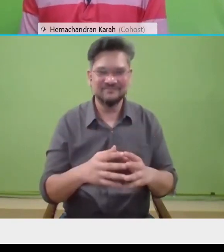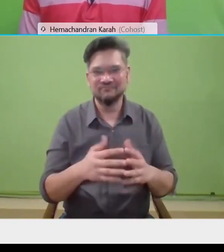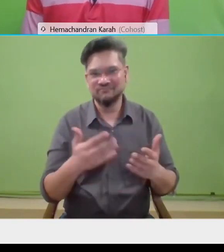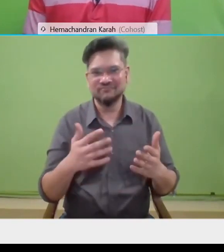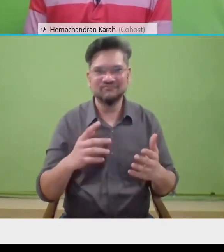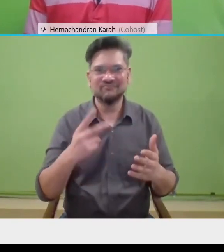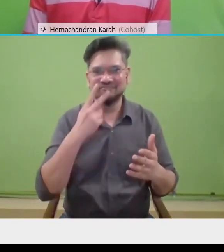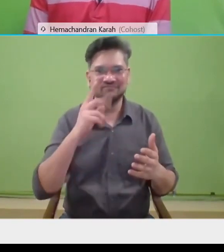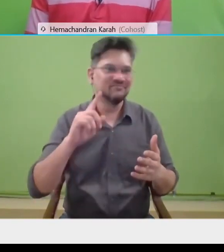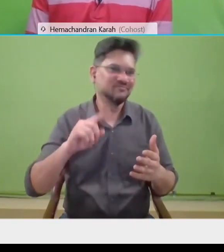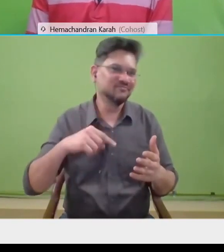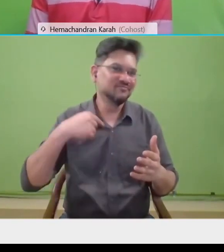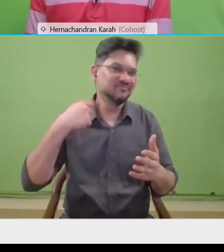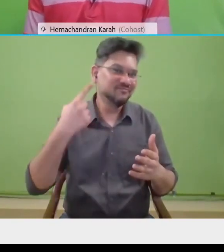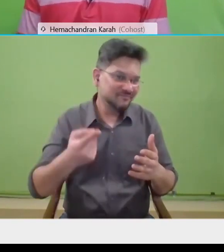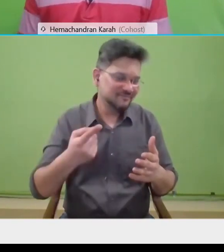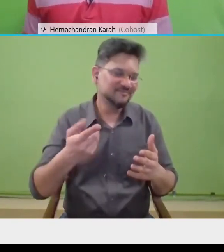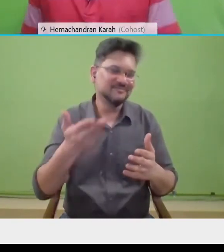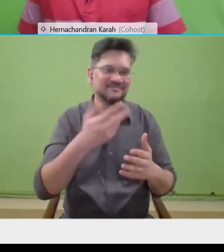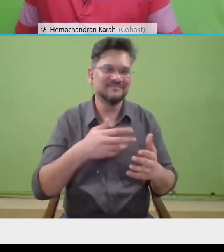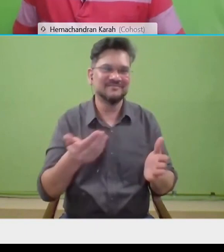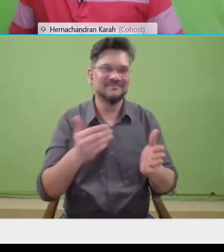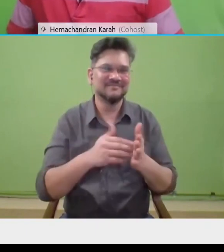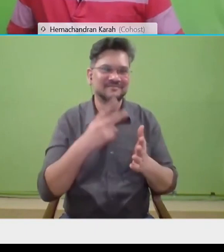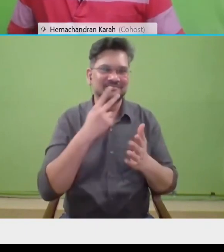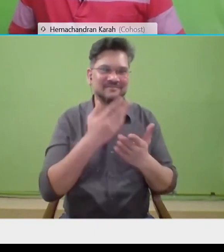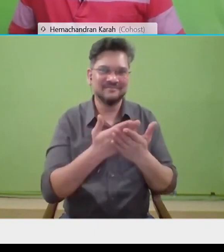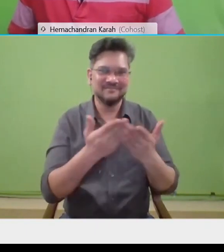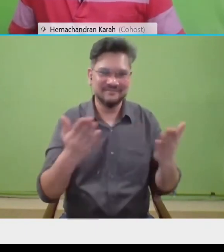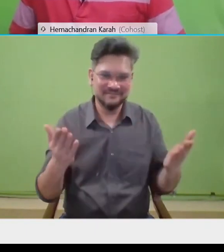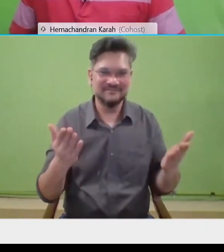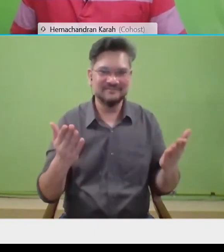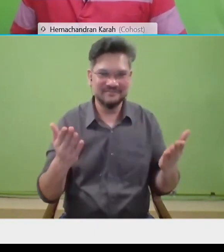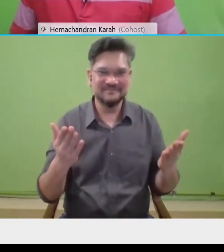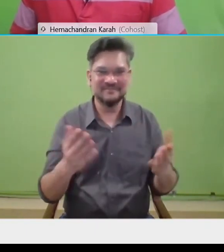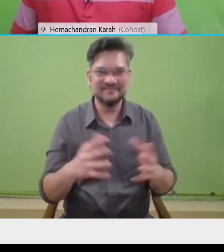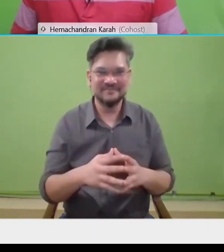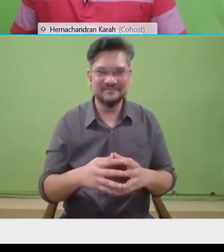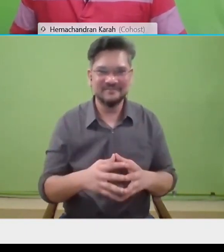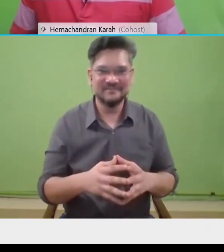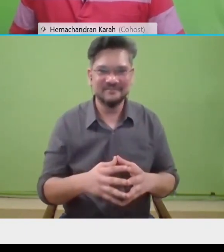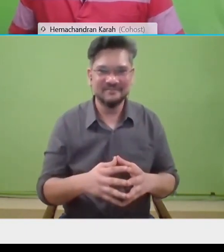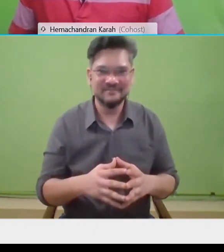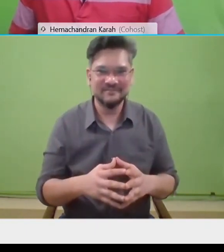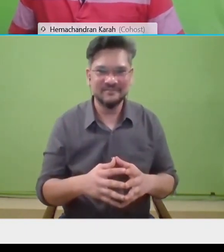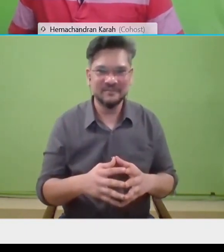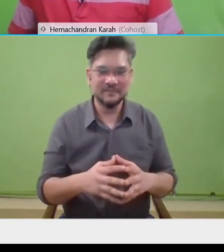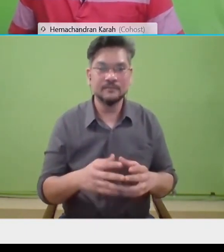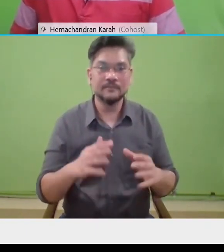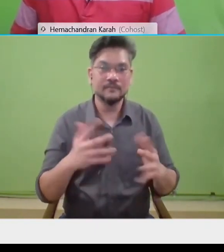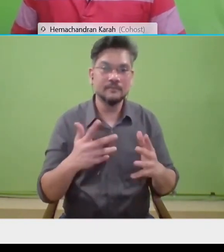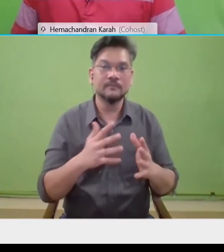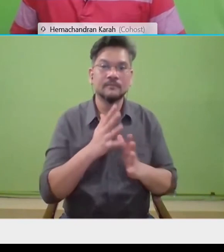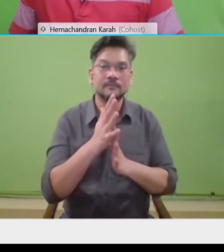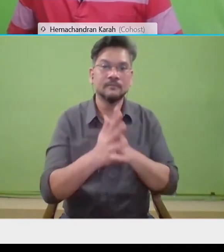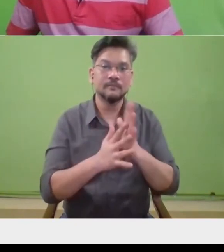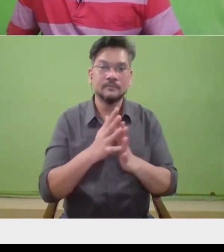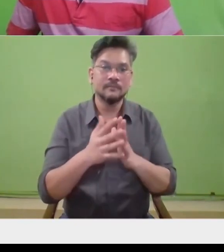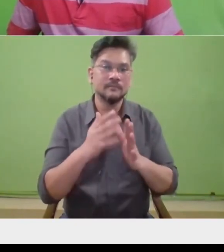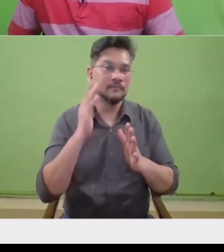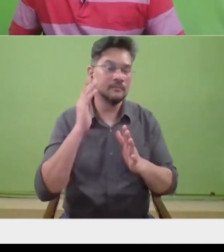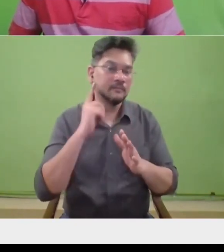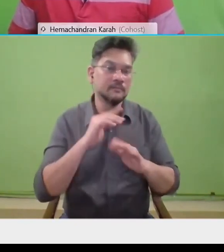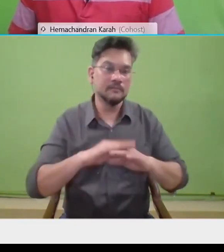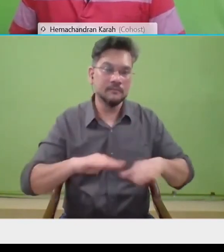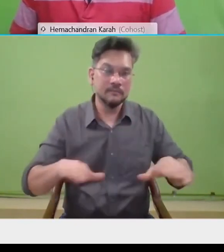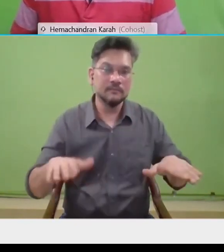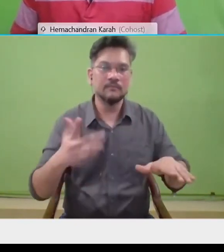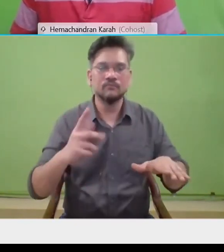to our tomorrow talk with you know teaching signs for deaf children that is tomorrow's topic